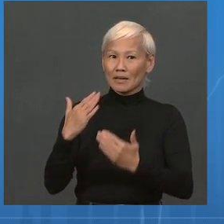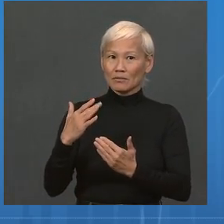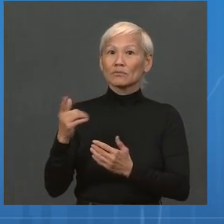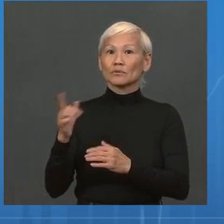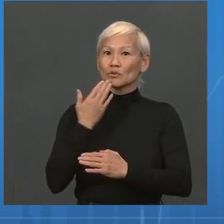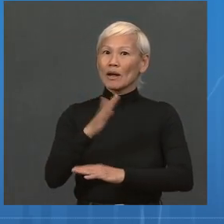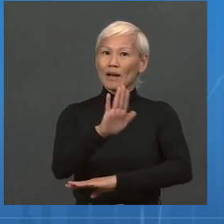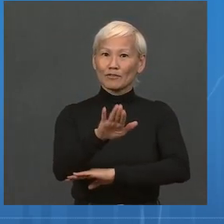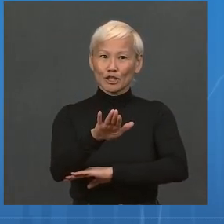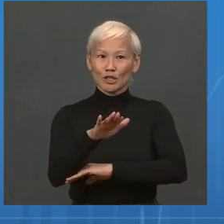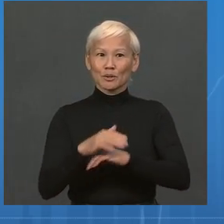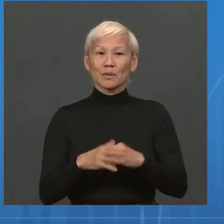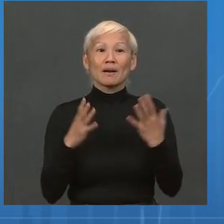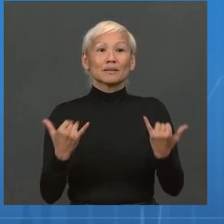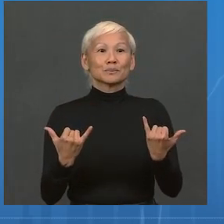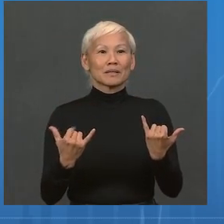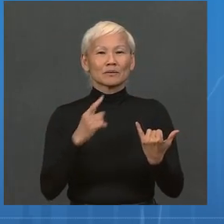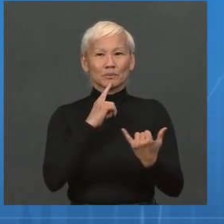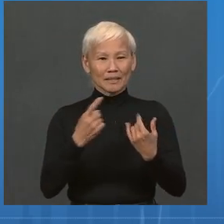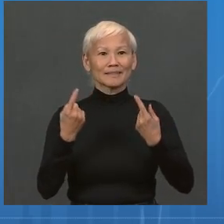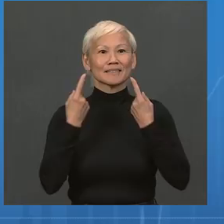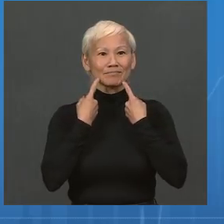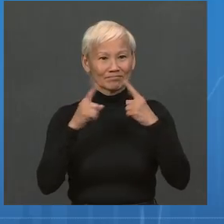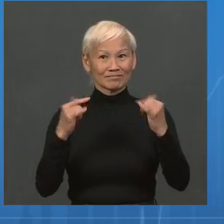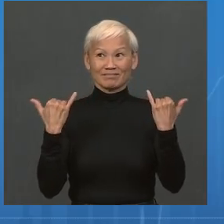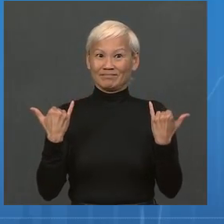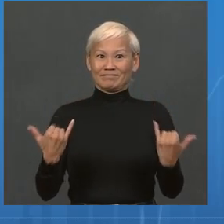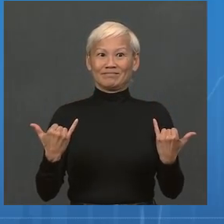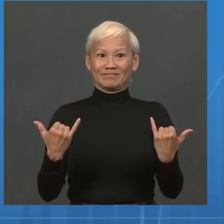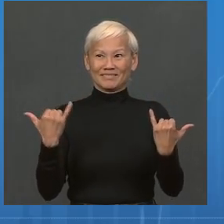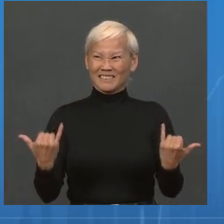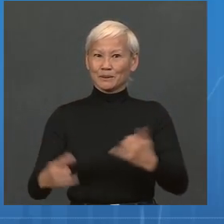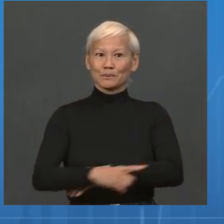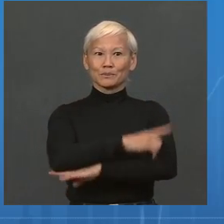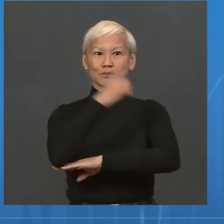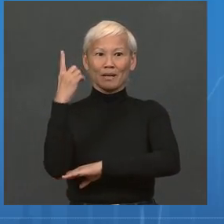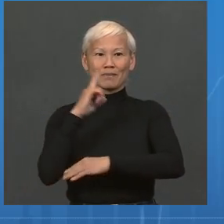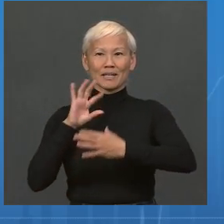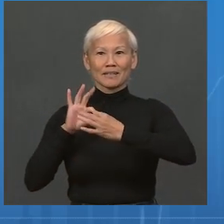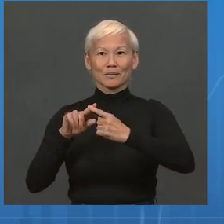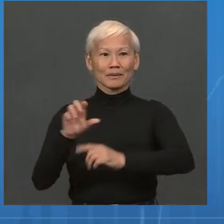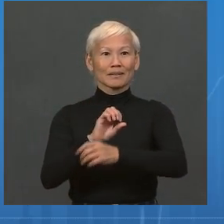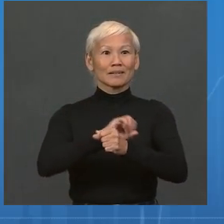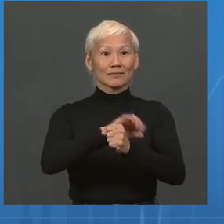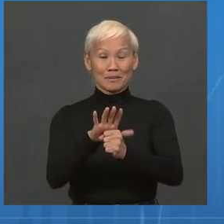today is truly a monumental day in the course of this pandemic and one that many of us have been eager to see.